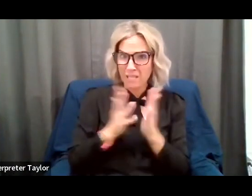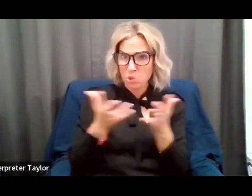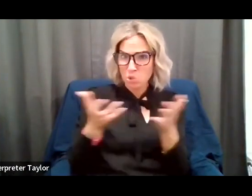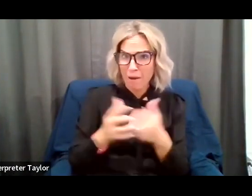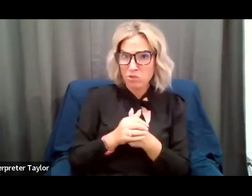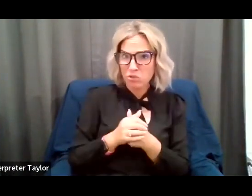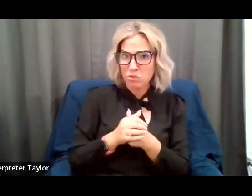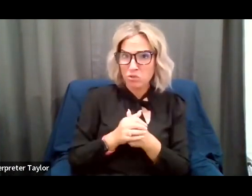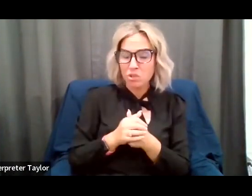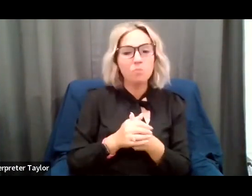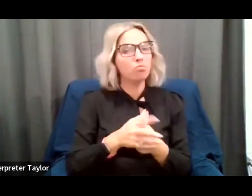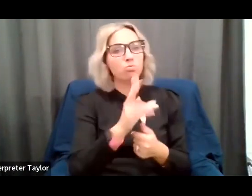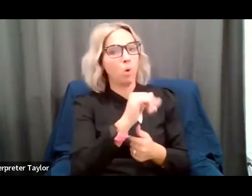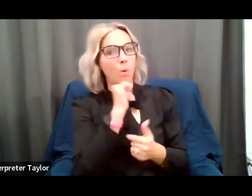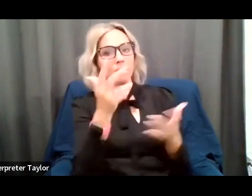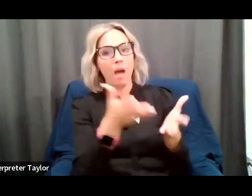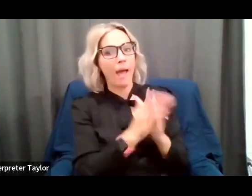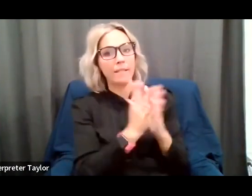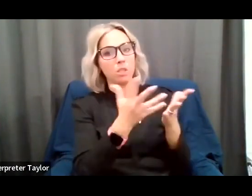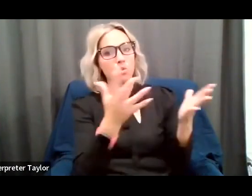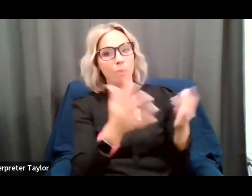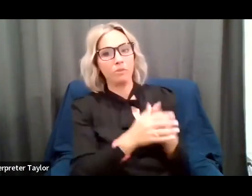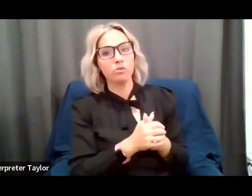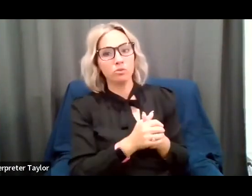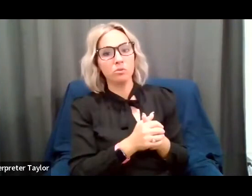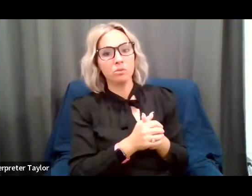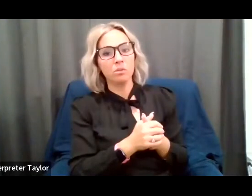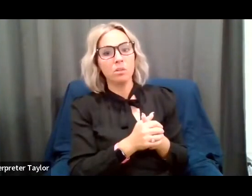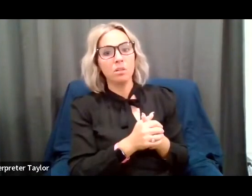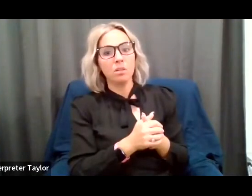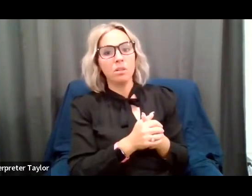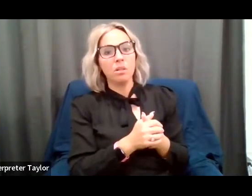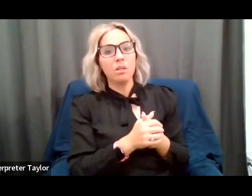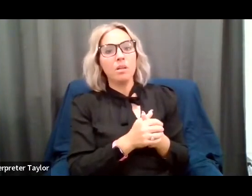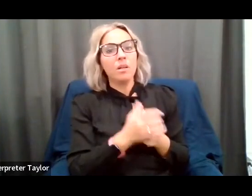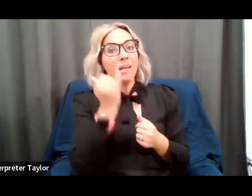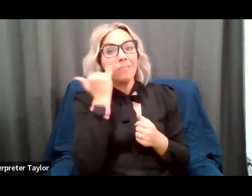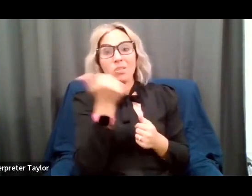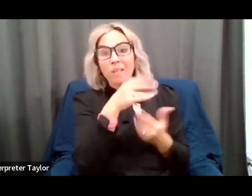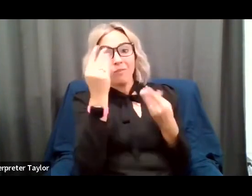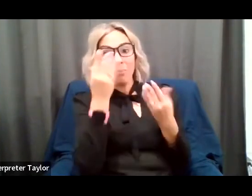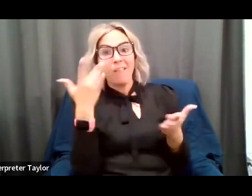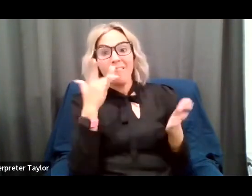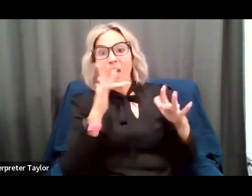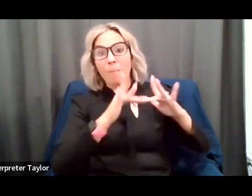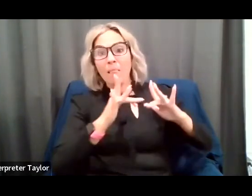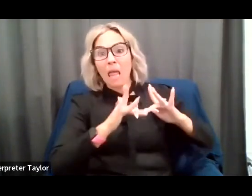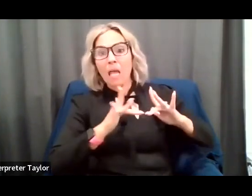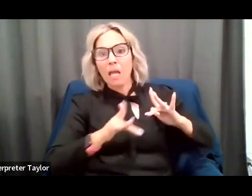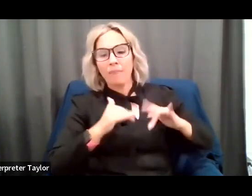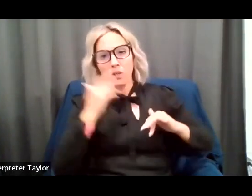No, it's not asking too much. If there's any information there that is blank. There is a reason it is blank.